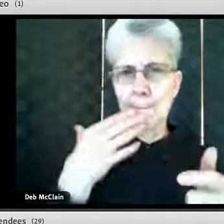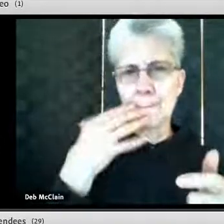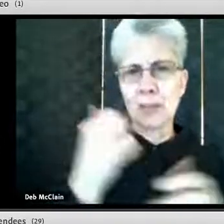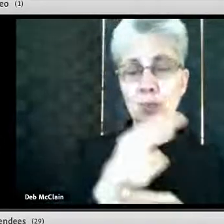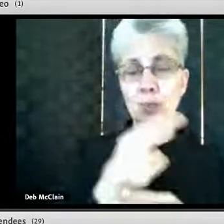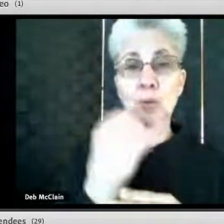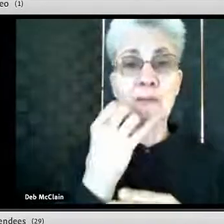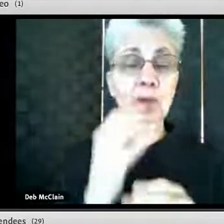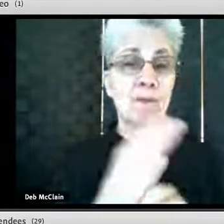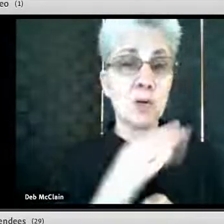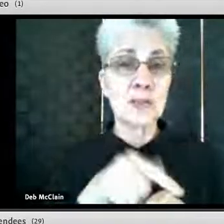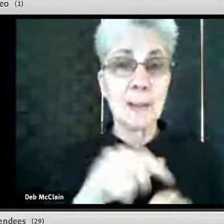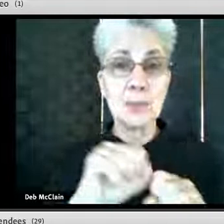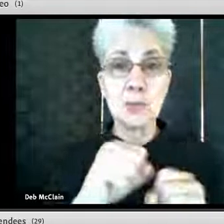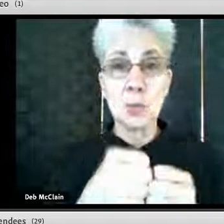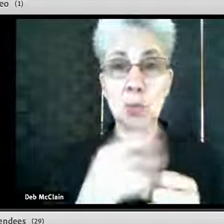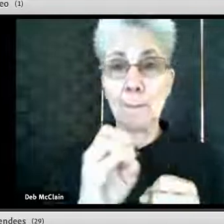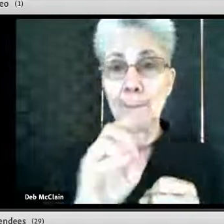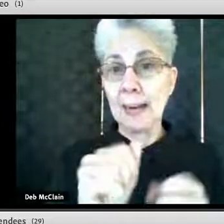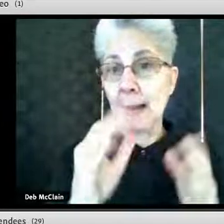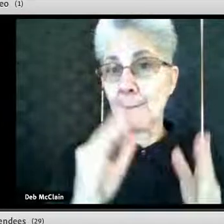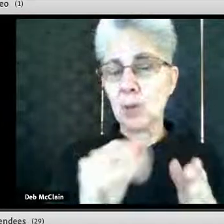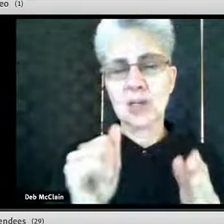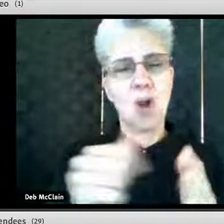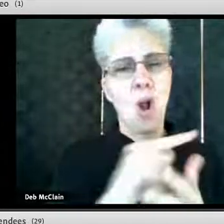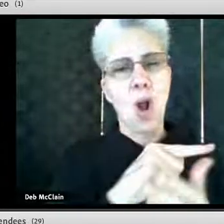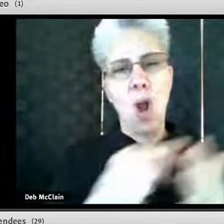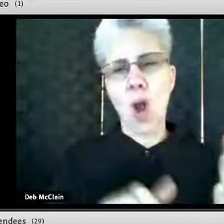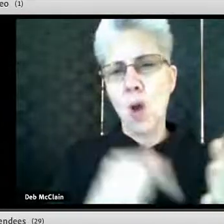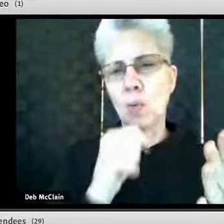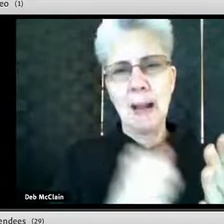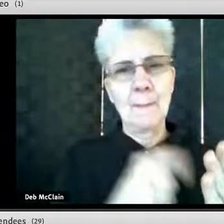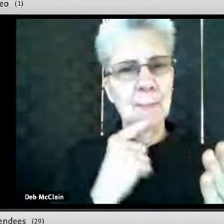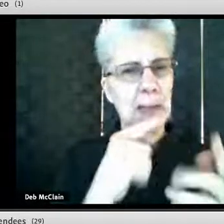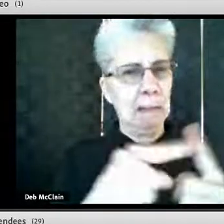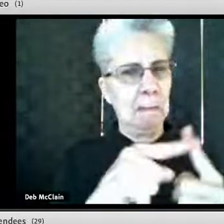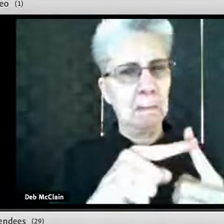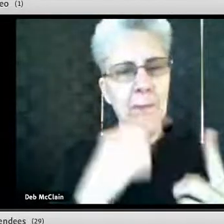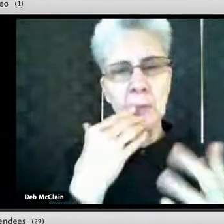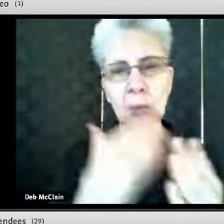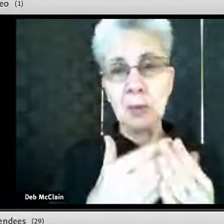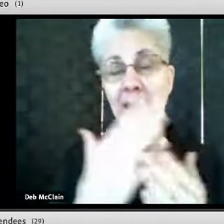unless you're a full-time social media person, all of these are not going to be productive, and some of them aren't appropriate for us.